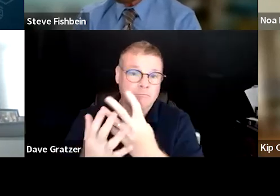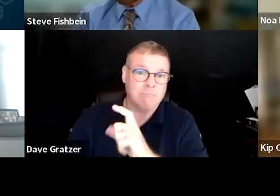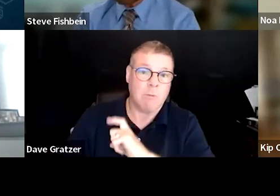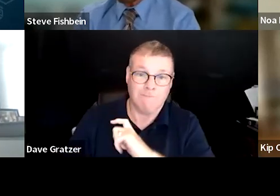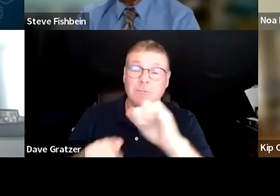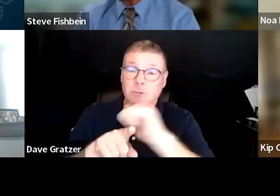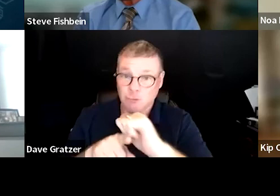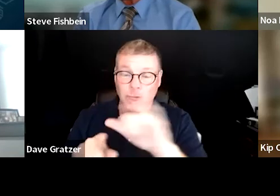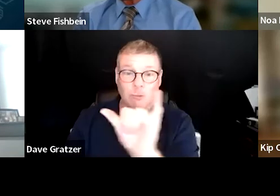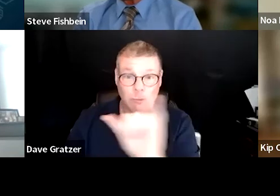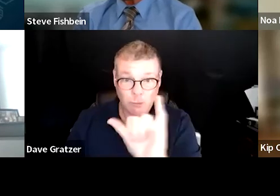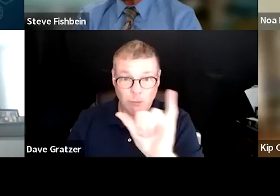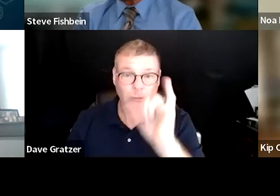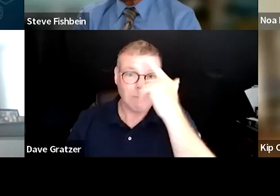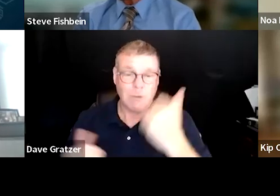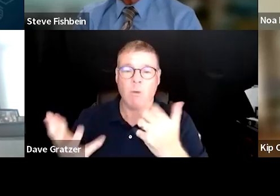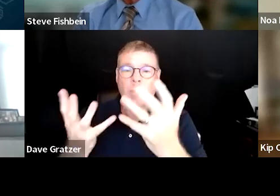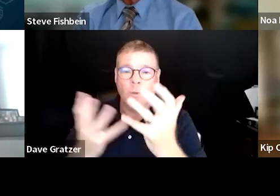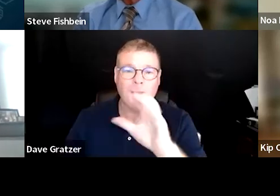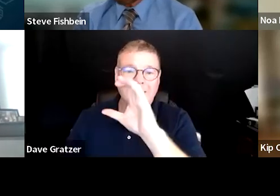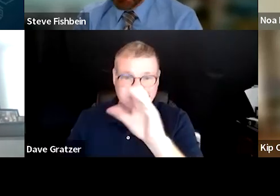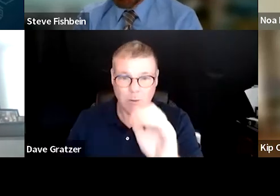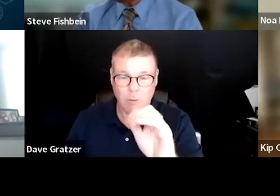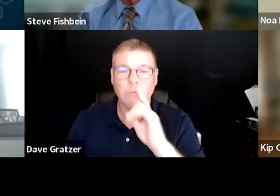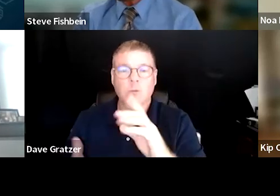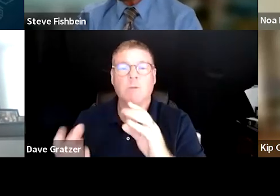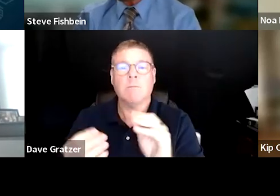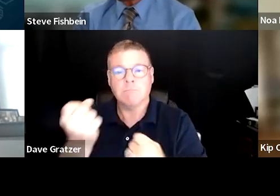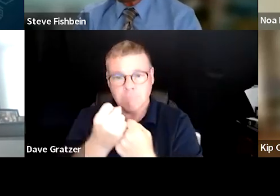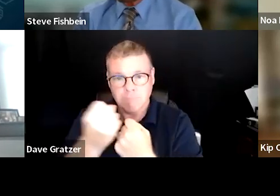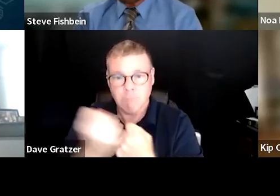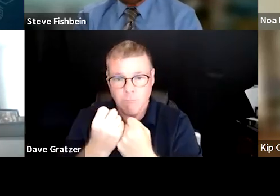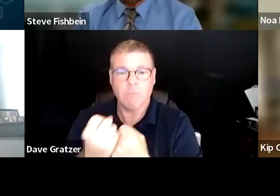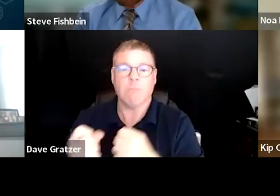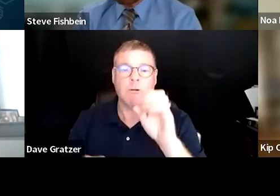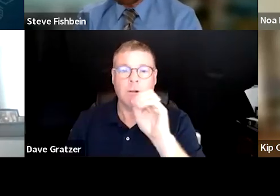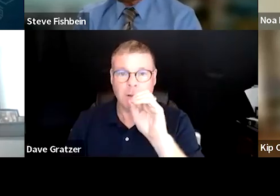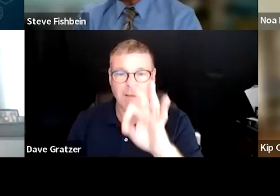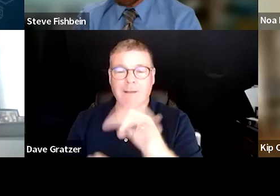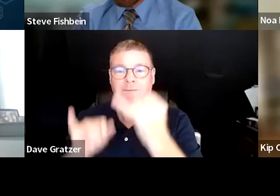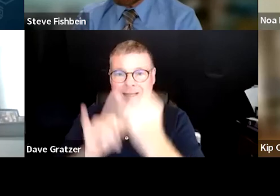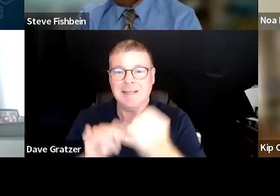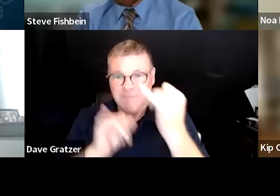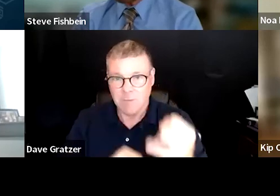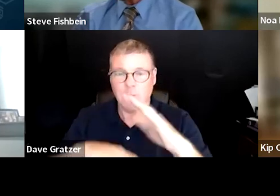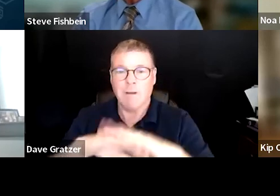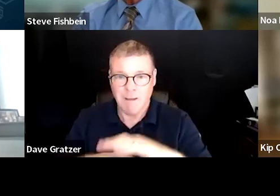because we want the COs to be supportive of the individuals on medication.